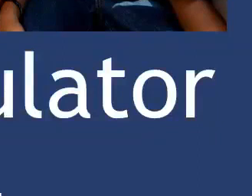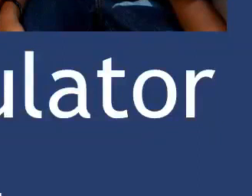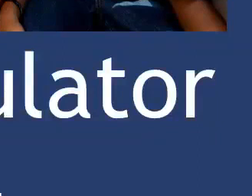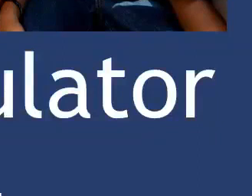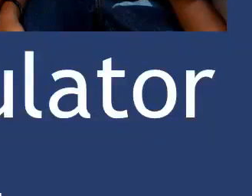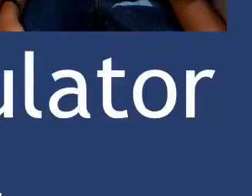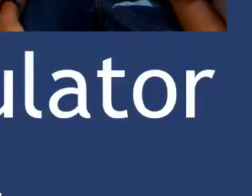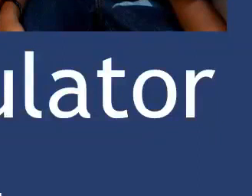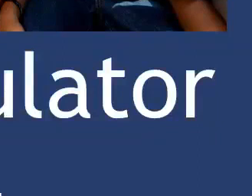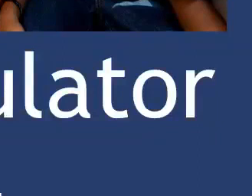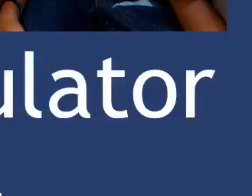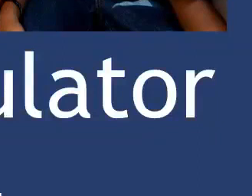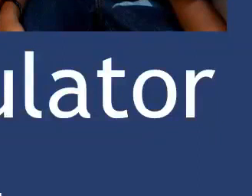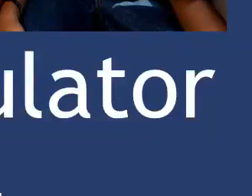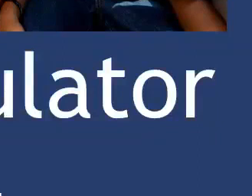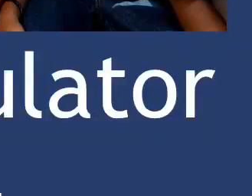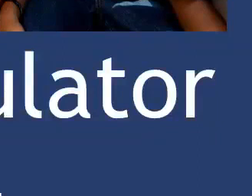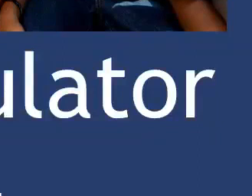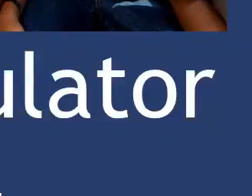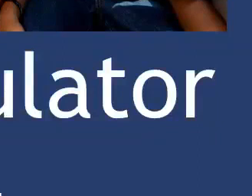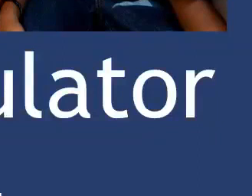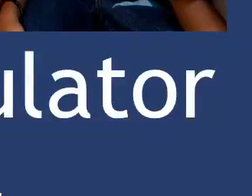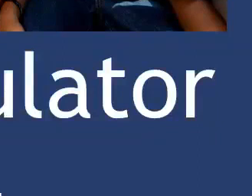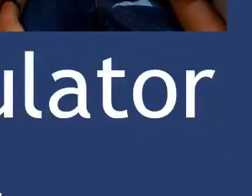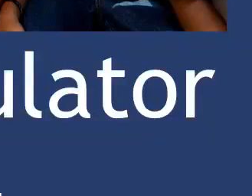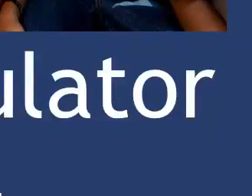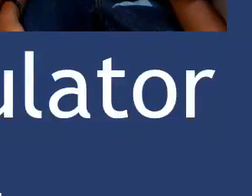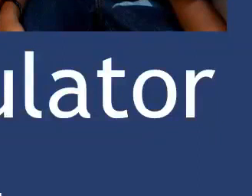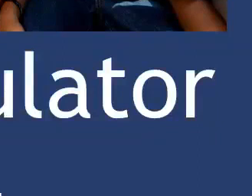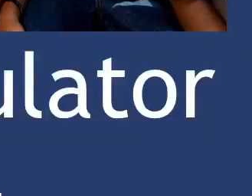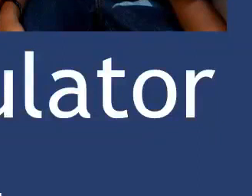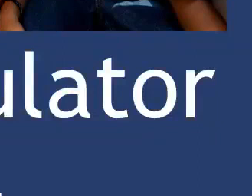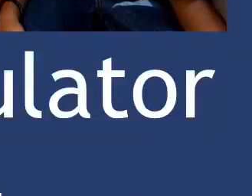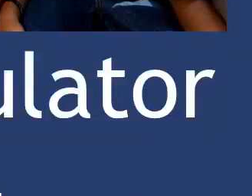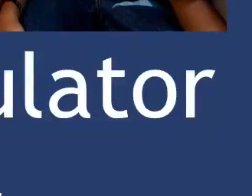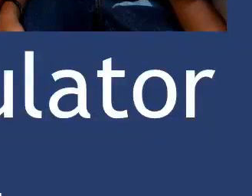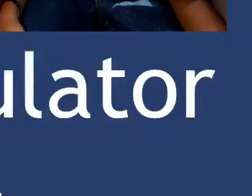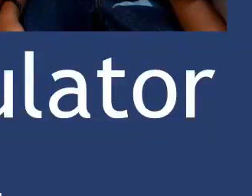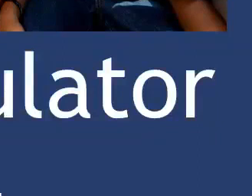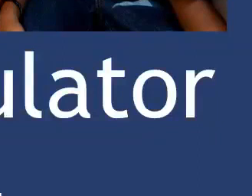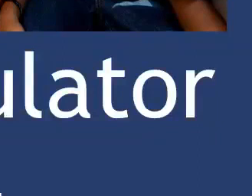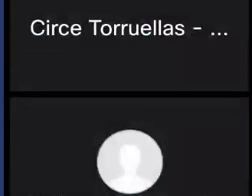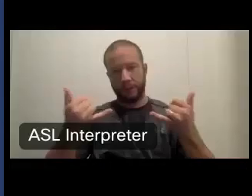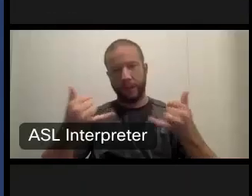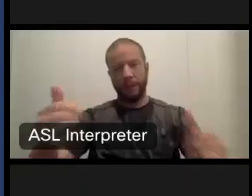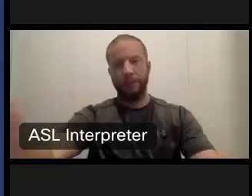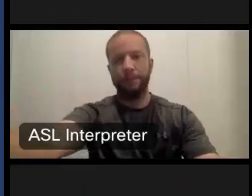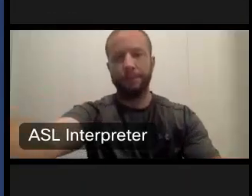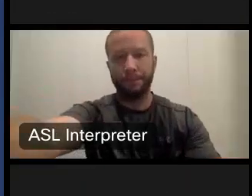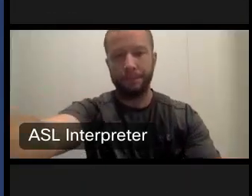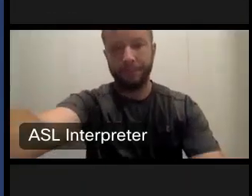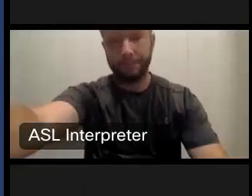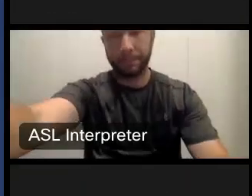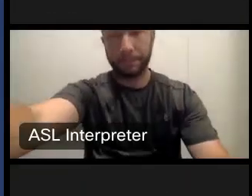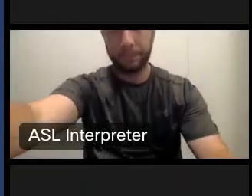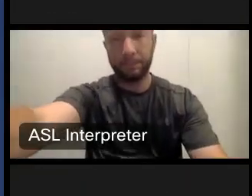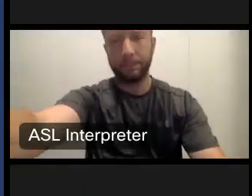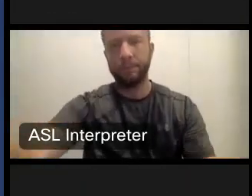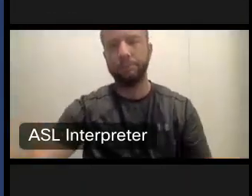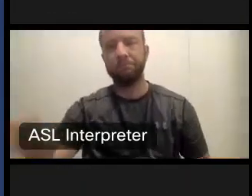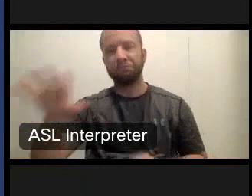um we appreciate you uh taking the time out of your day to be part of uh this public hearing